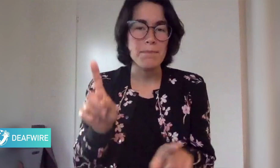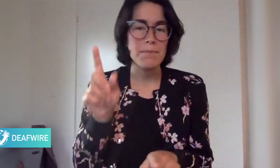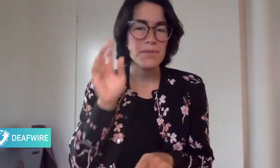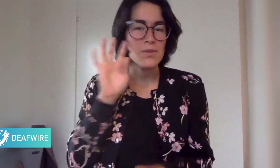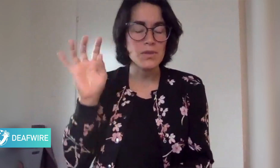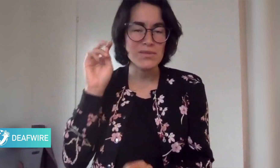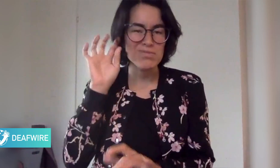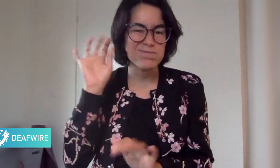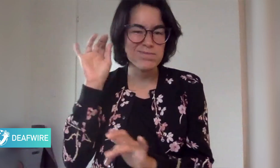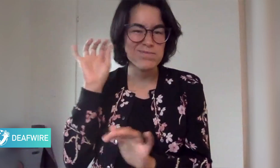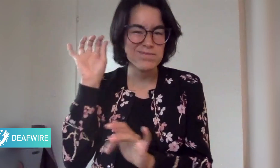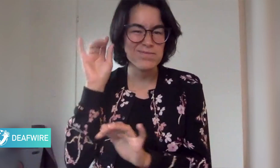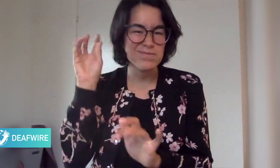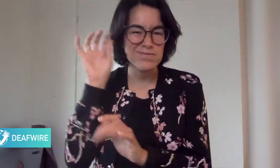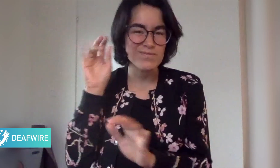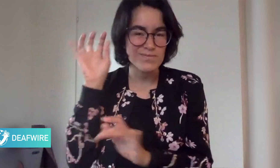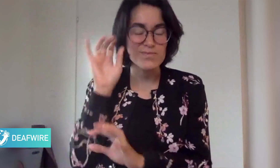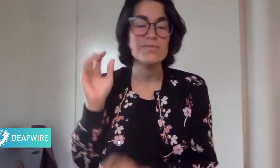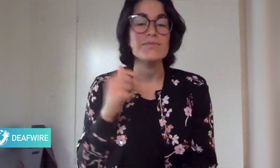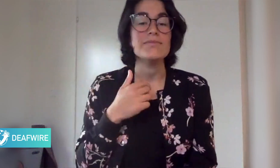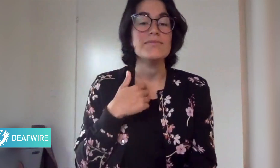When I first put on my CI,